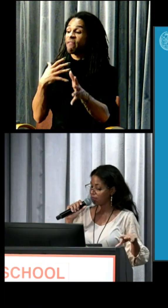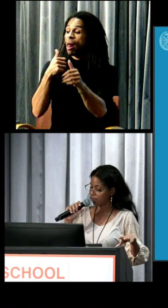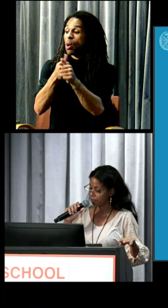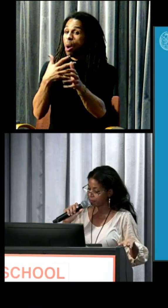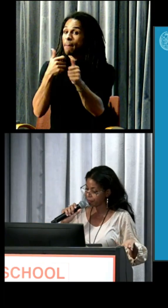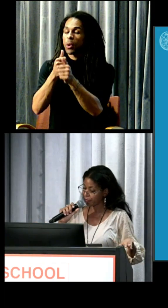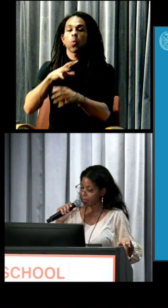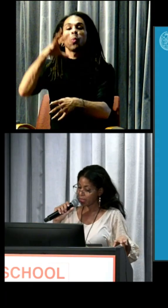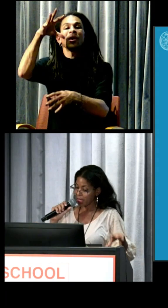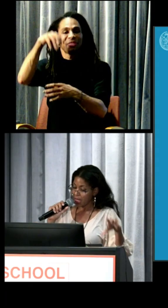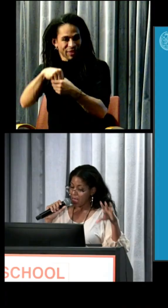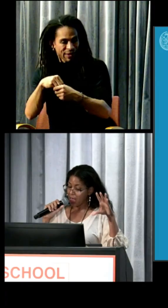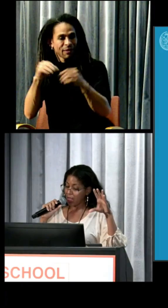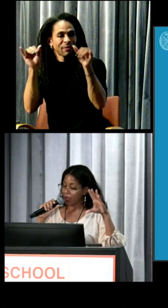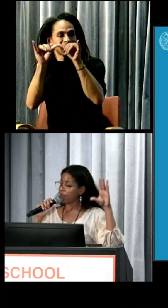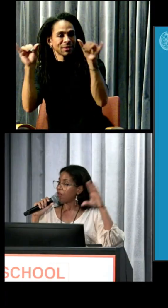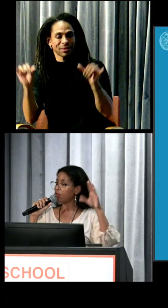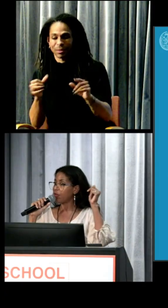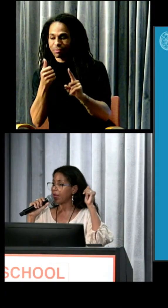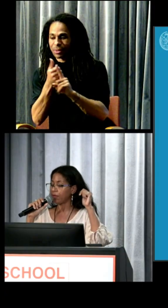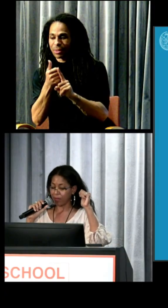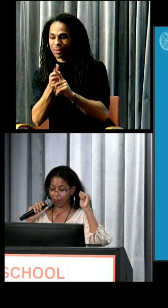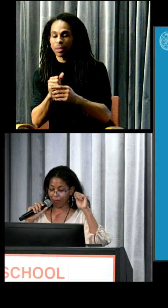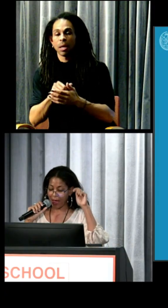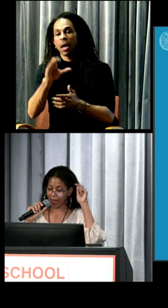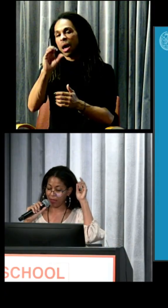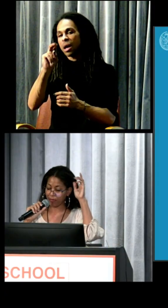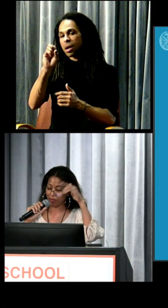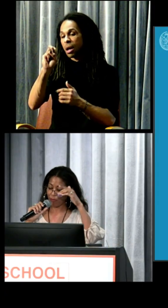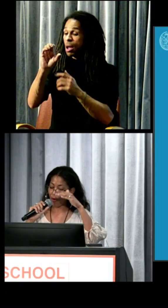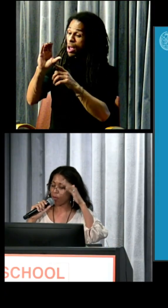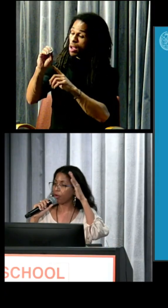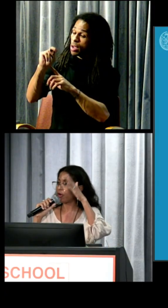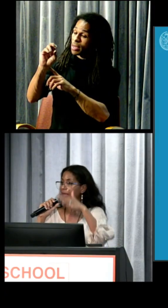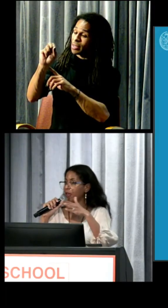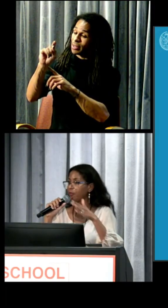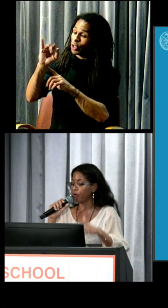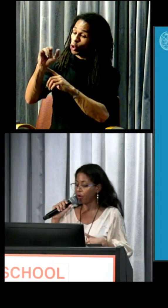of infrastructure in a particular neighborhood, and through that we were able to get a